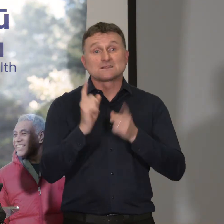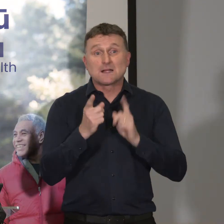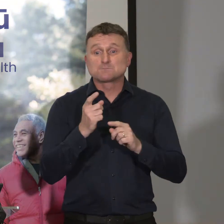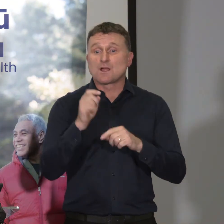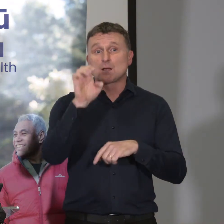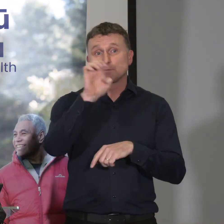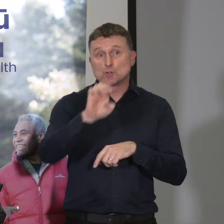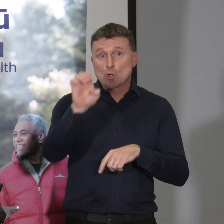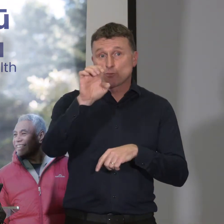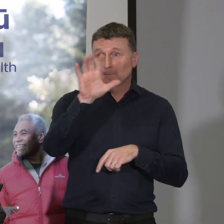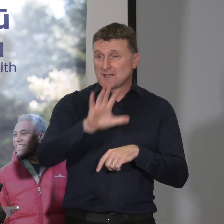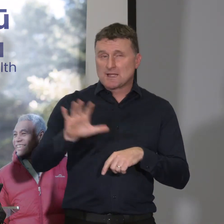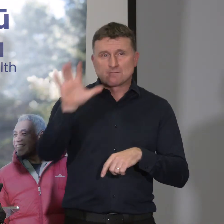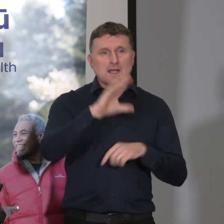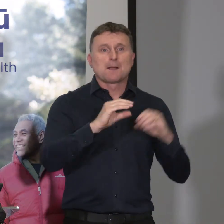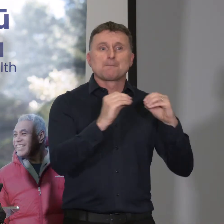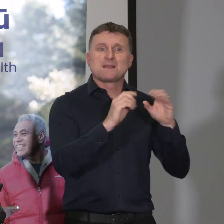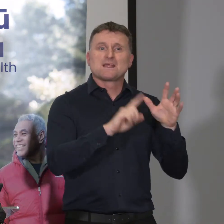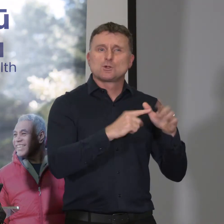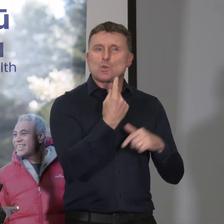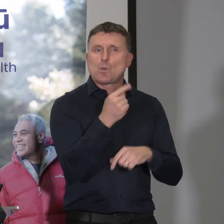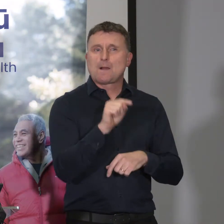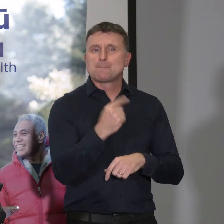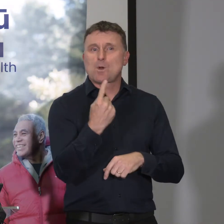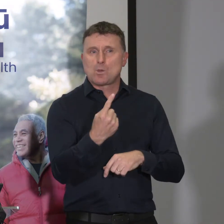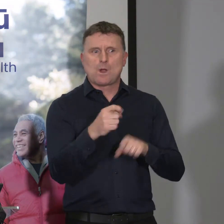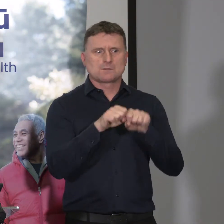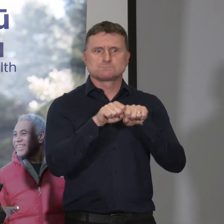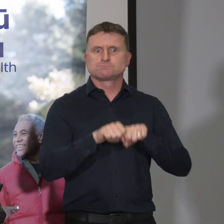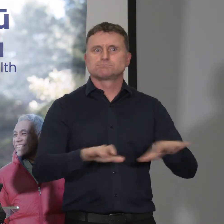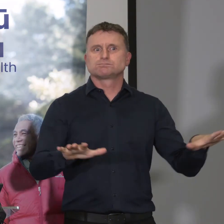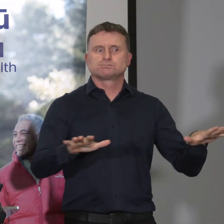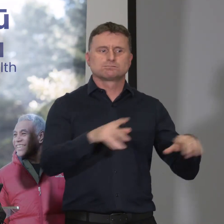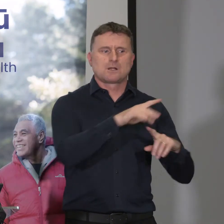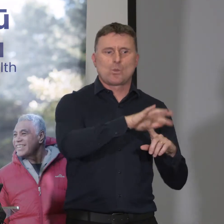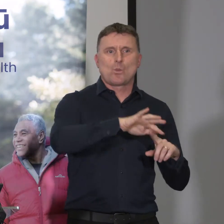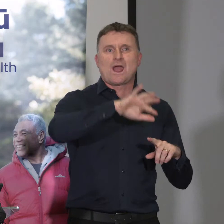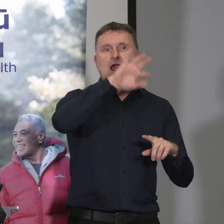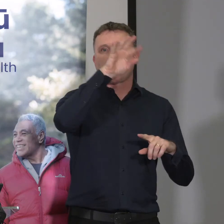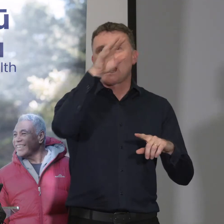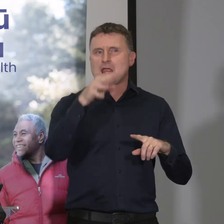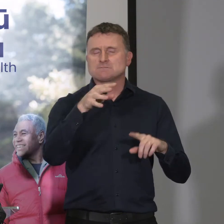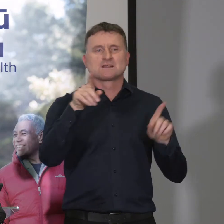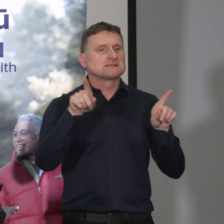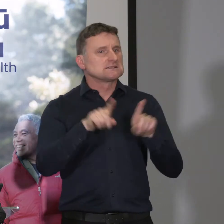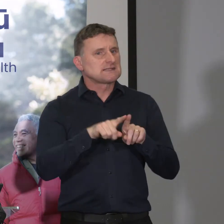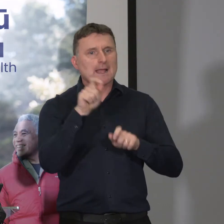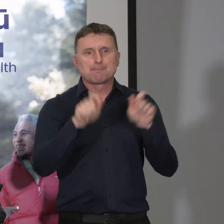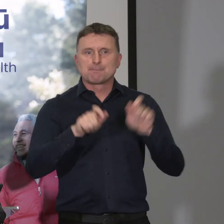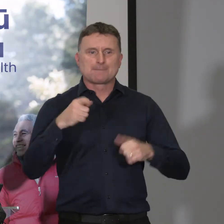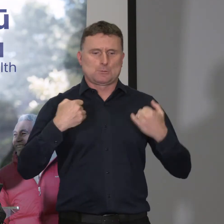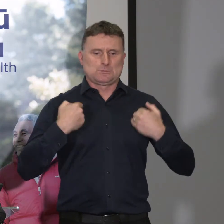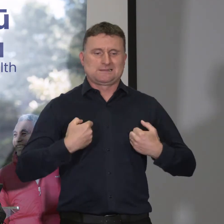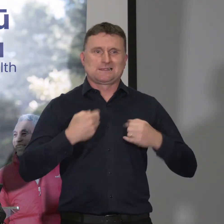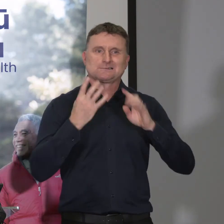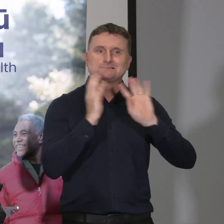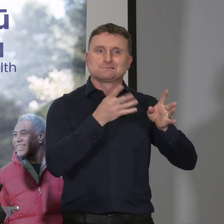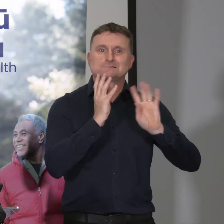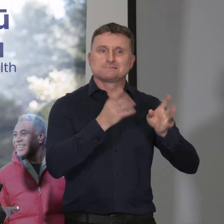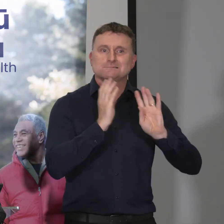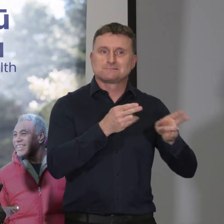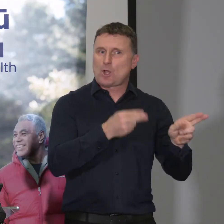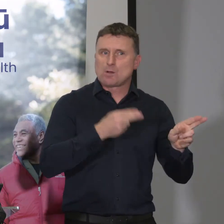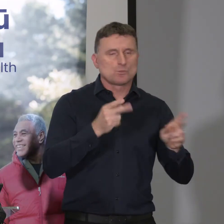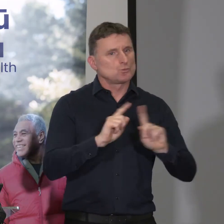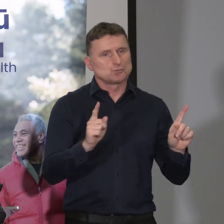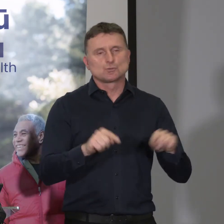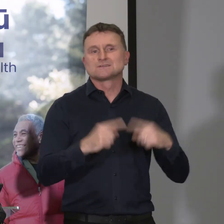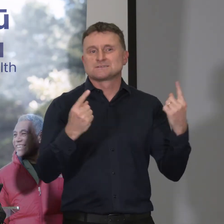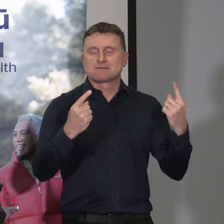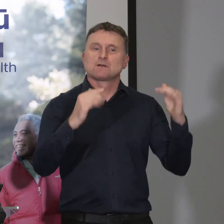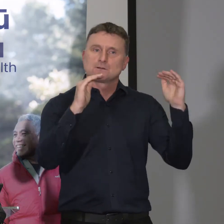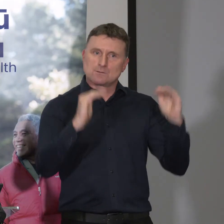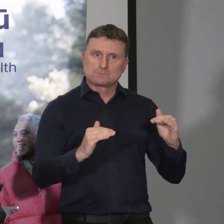Europe, a wave of BQ1.1 cases